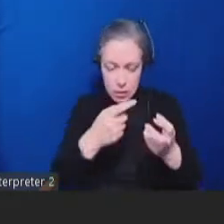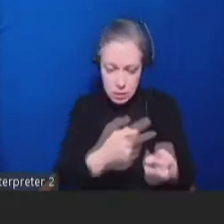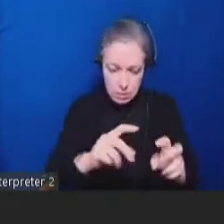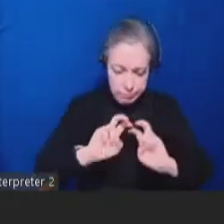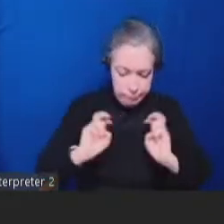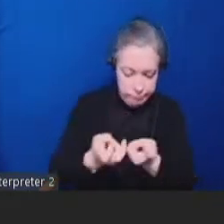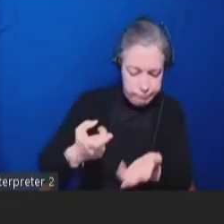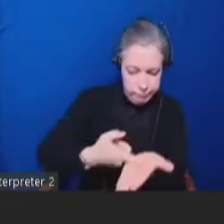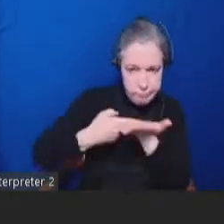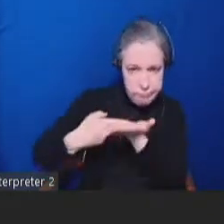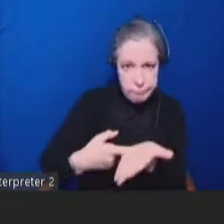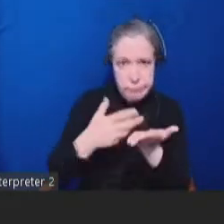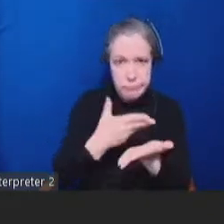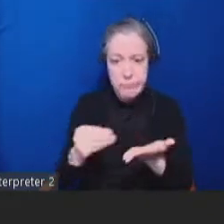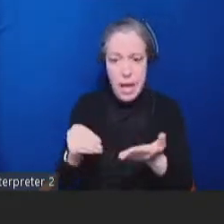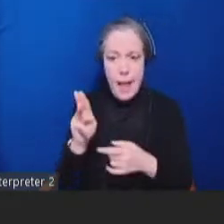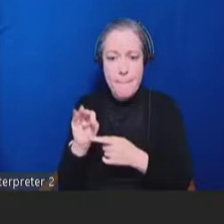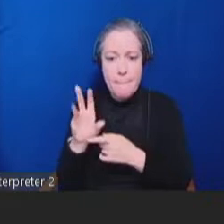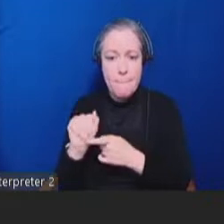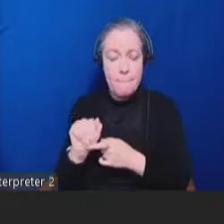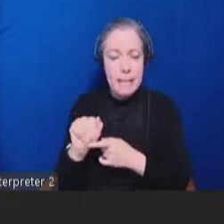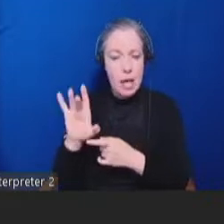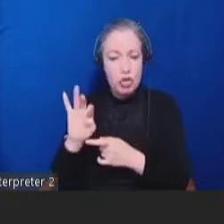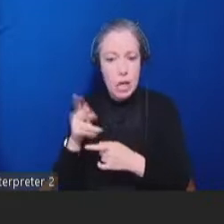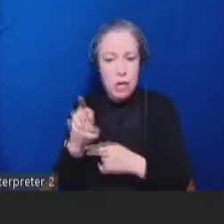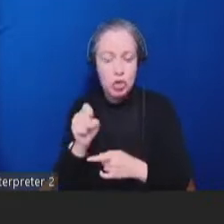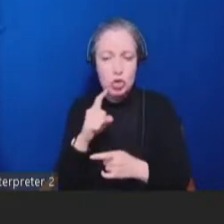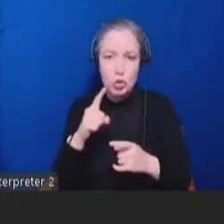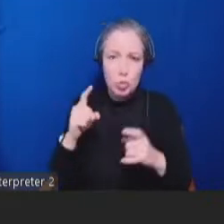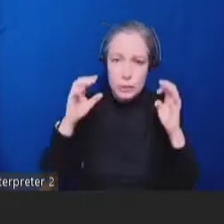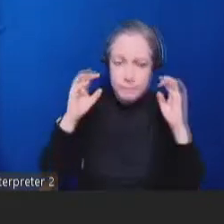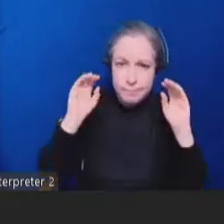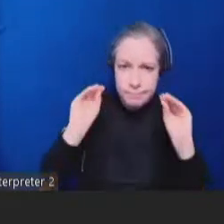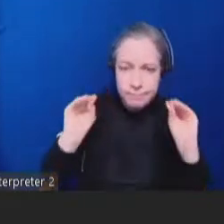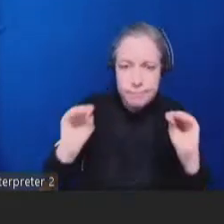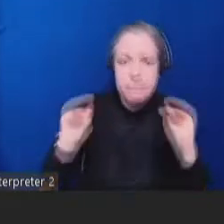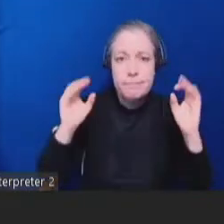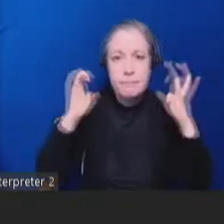educate duly drive change. And within that, we've covered a number of issues in food